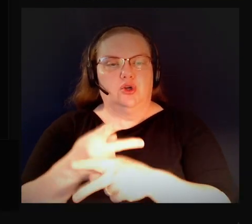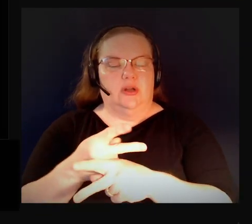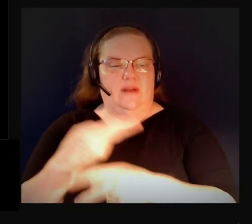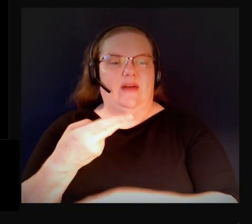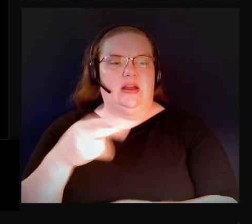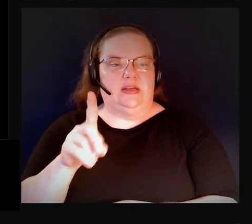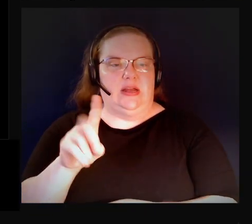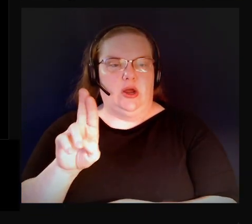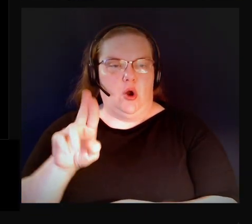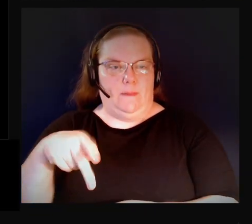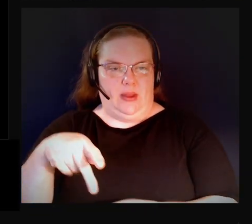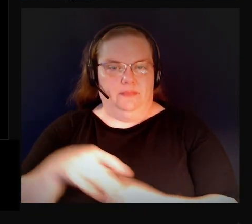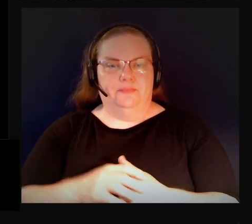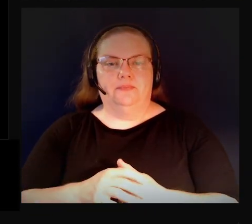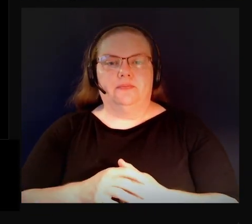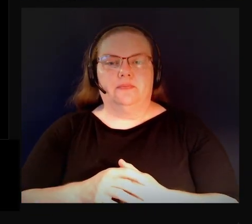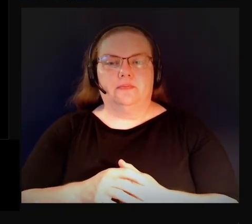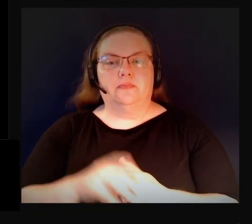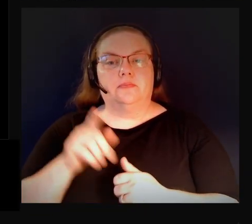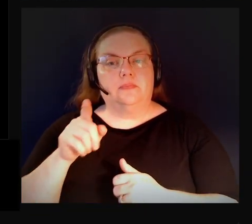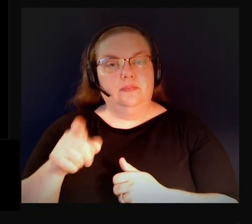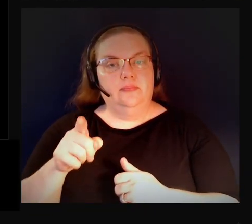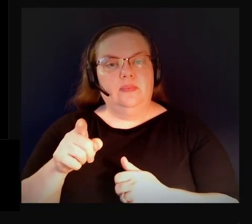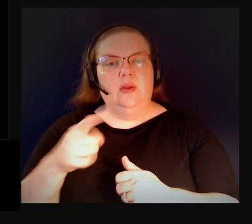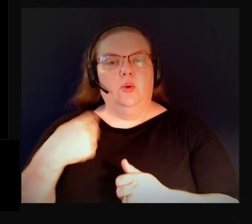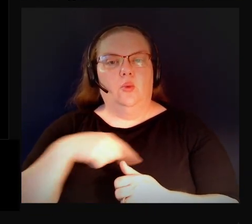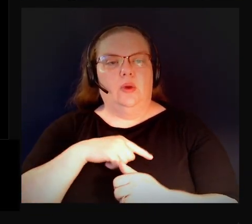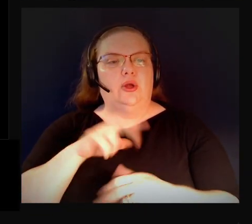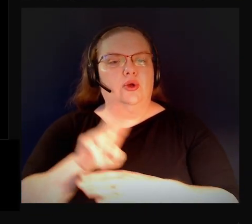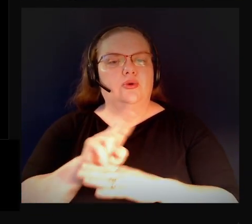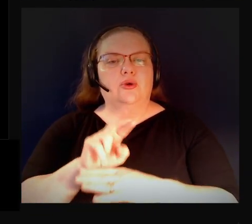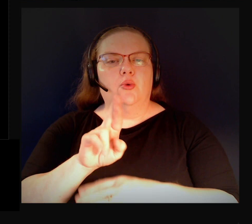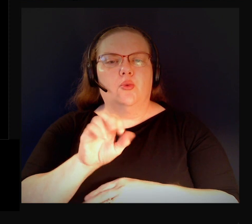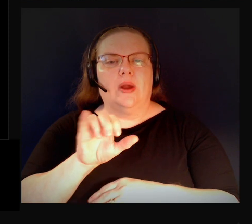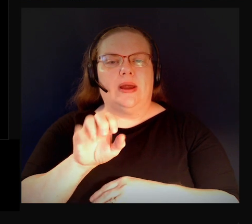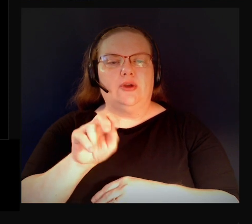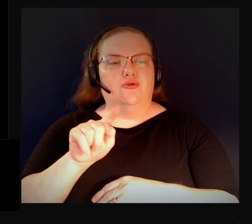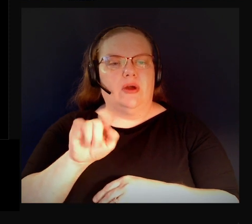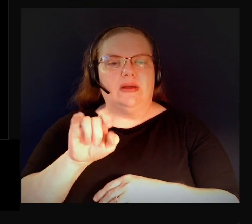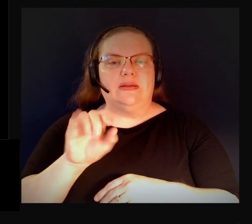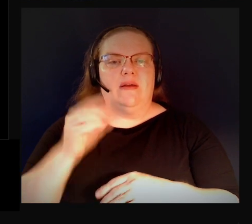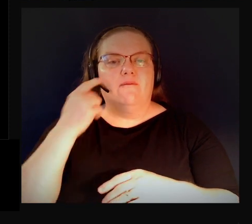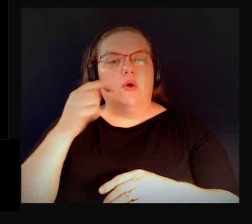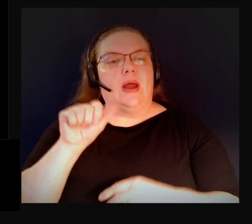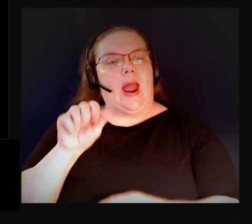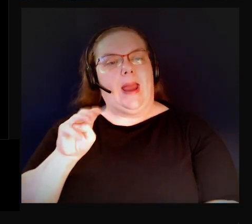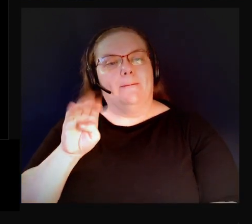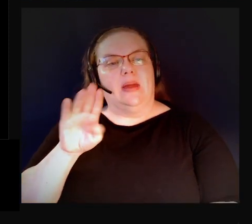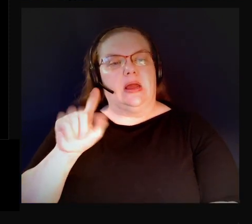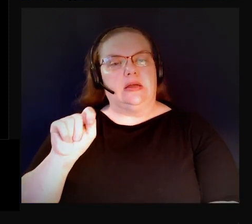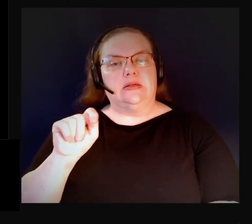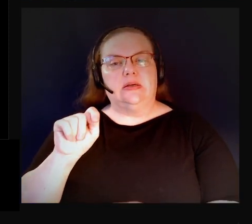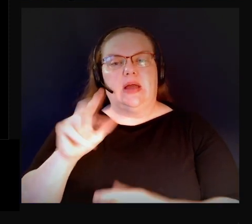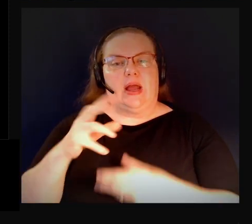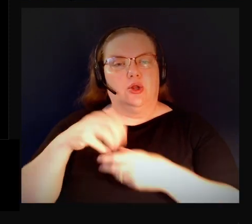On Xbox Series X and S, the team uses ray tracing for Ambient Occlusion and Reflections. Let's take a look at the settings